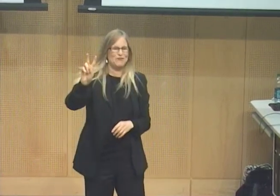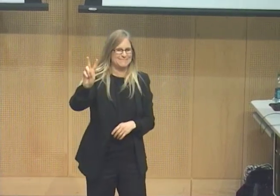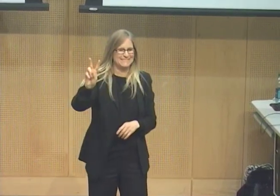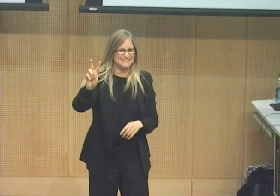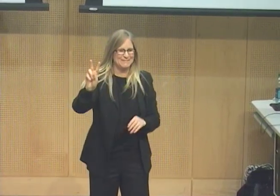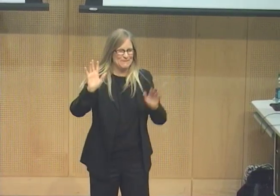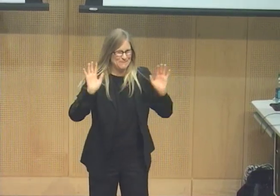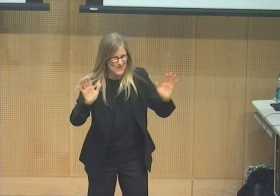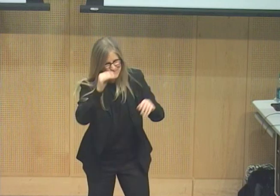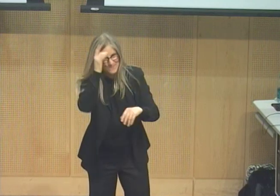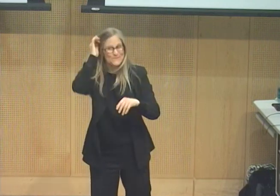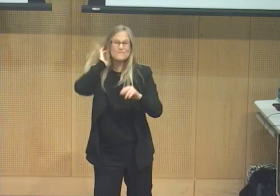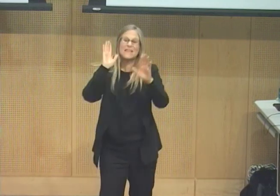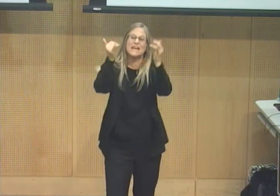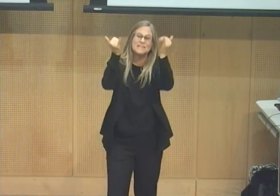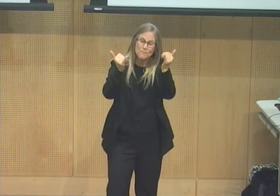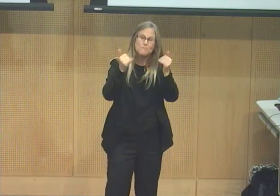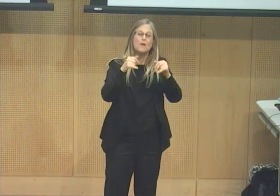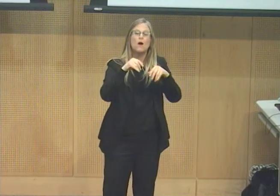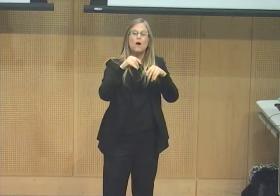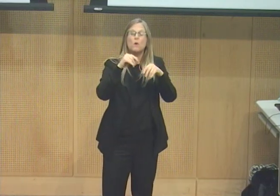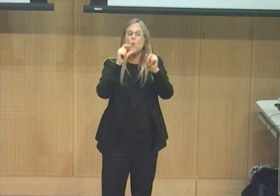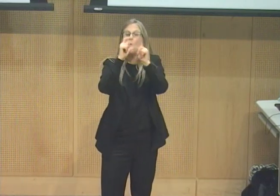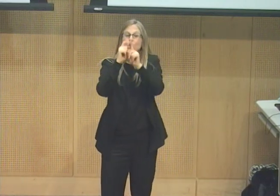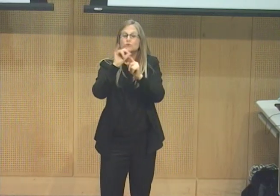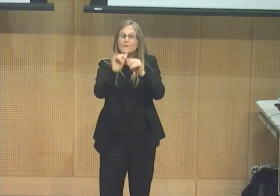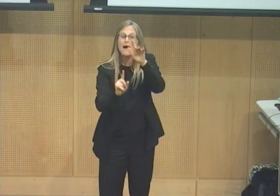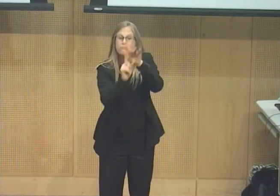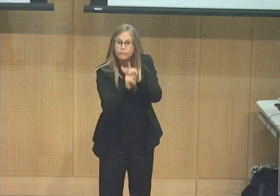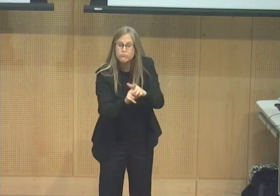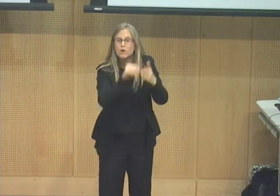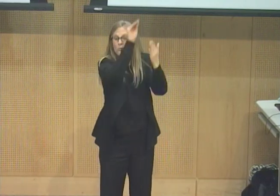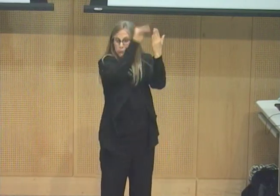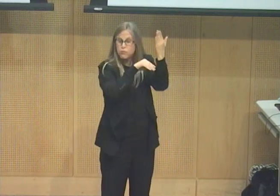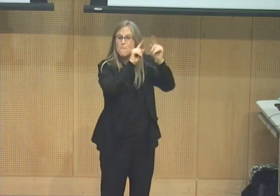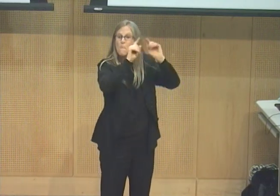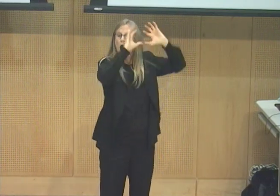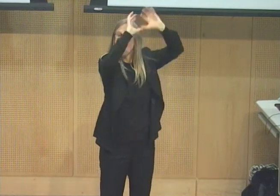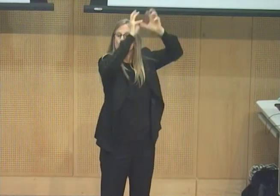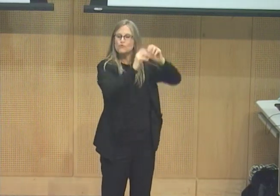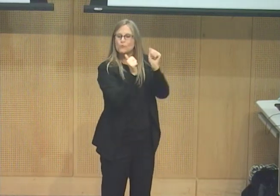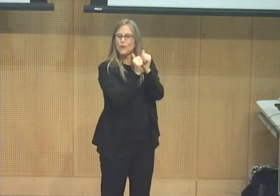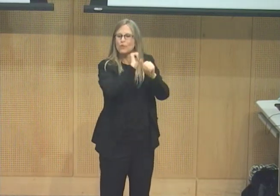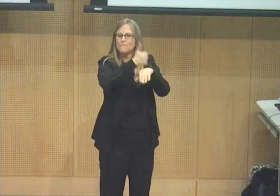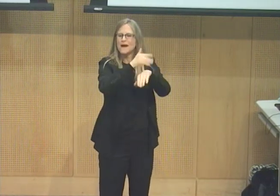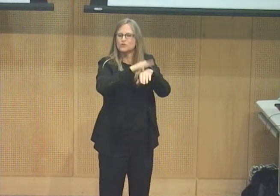of nouns, verbs, adverbs, and adjectives. Now, as the words appear,